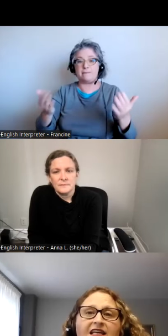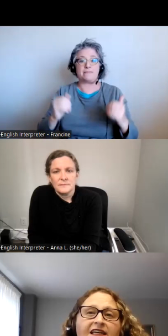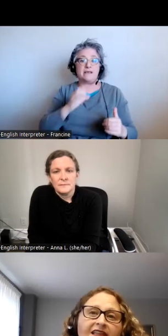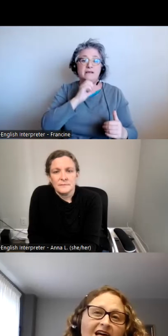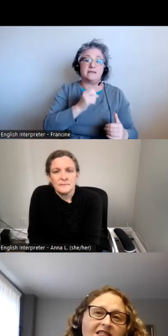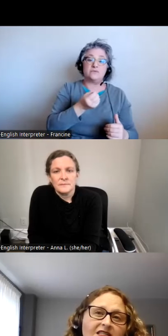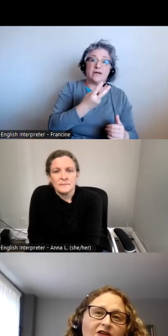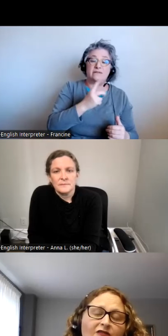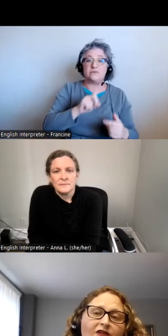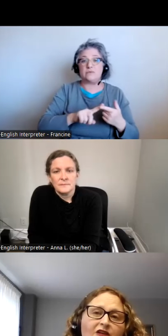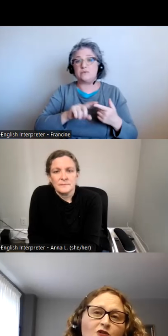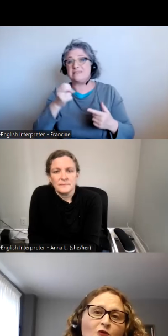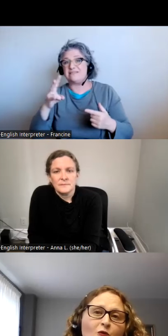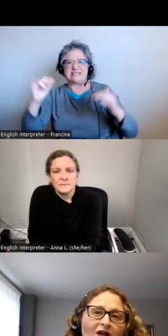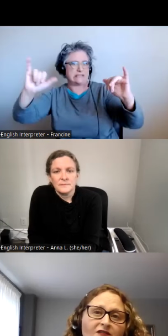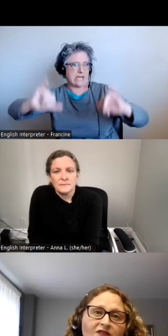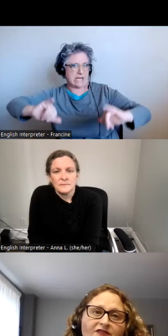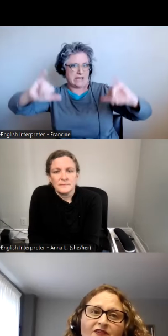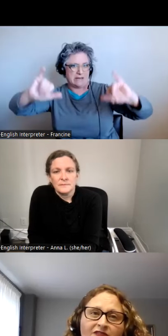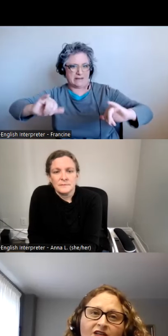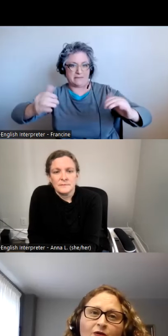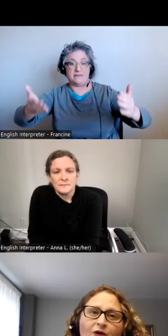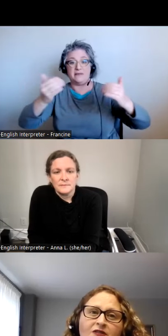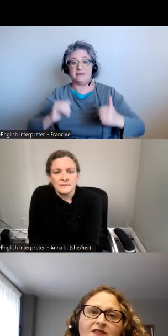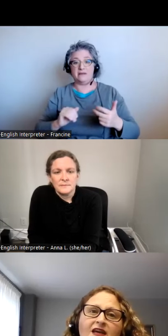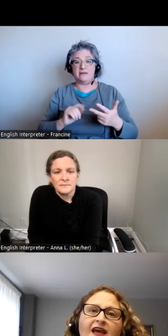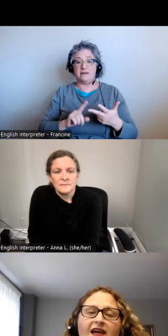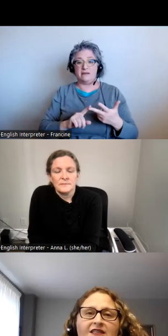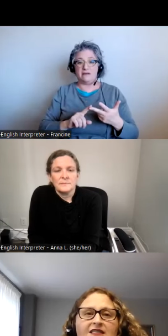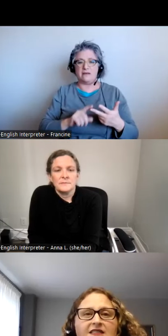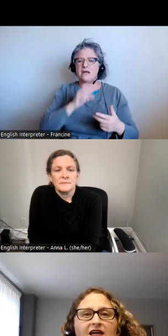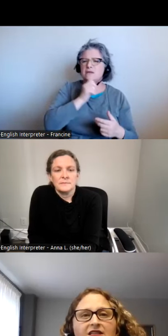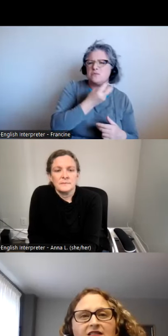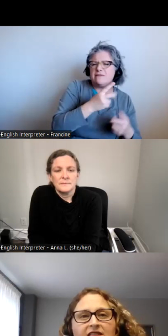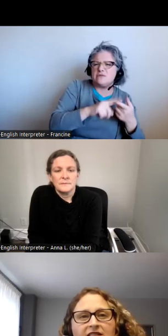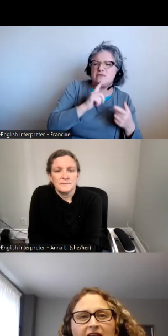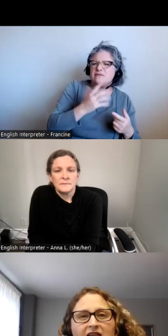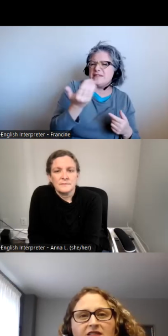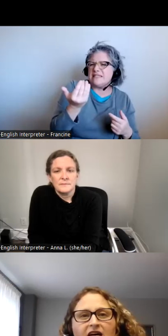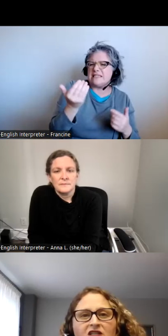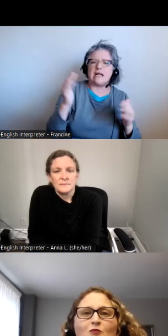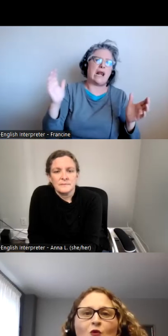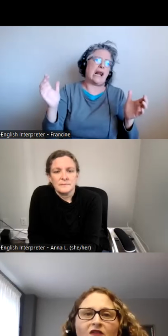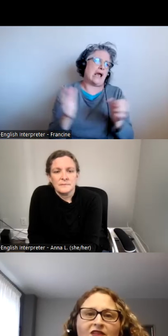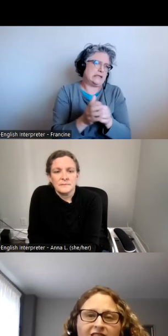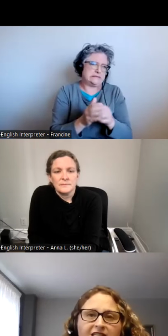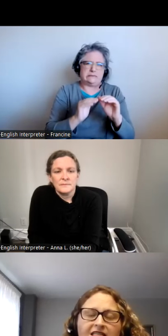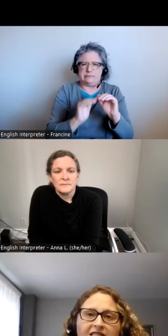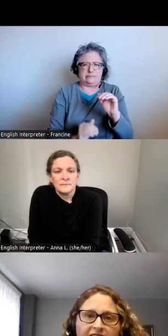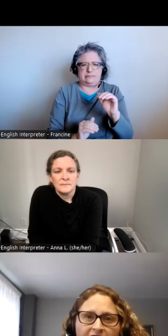001% of doses given. And the same is true for the 12 to